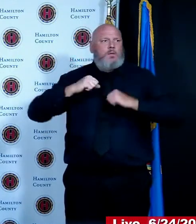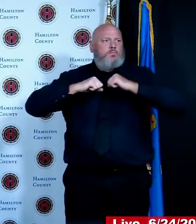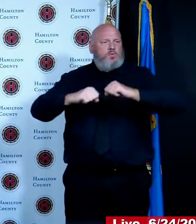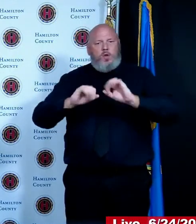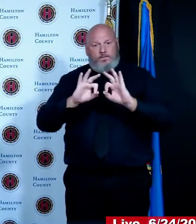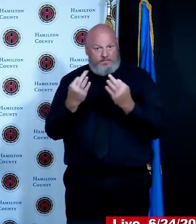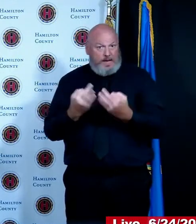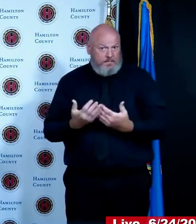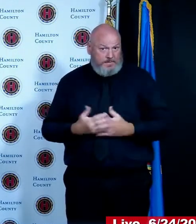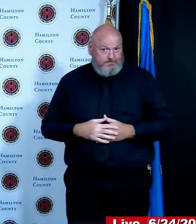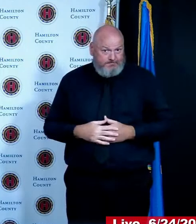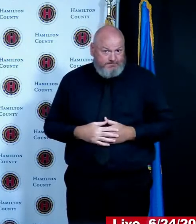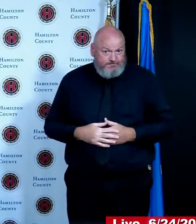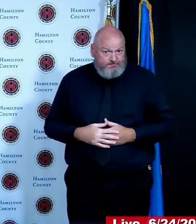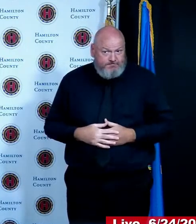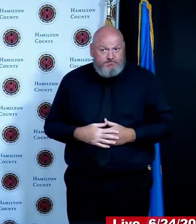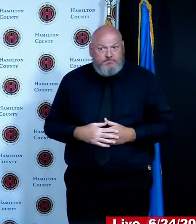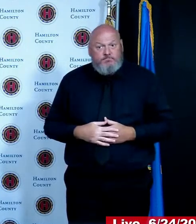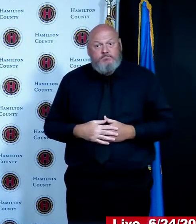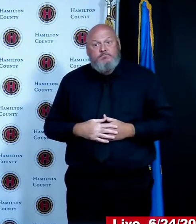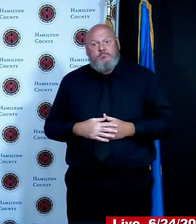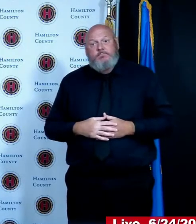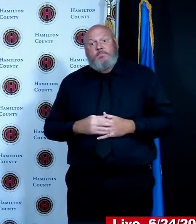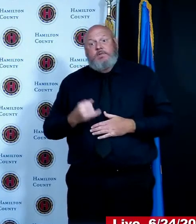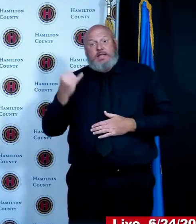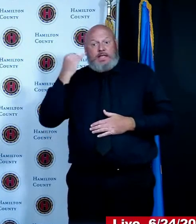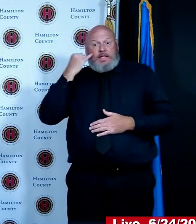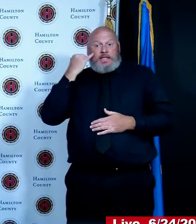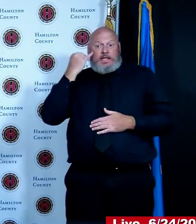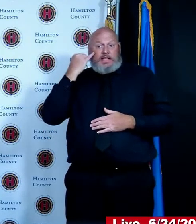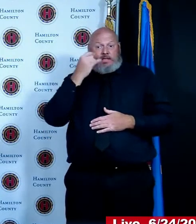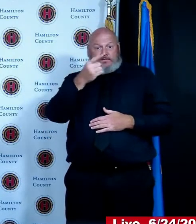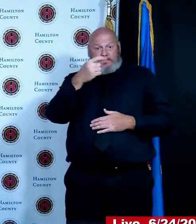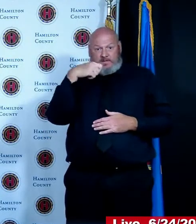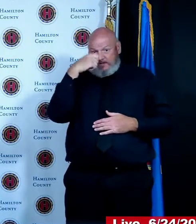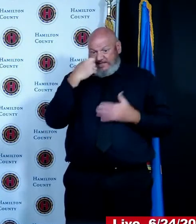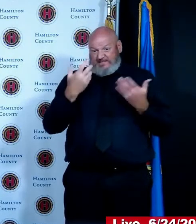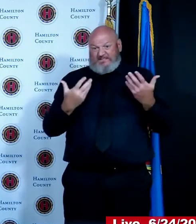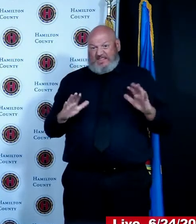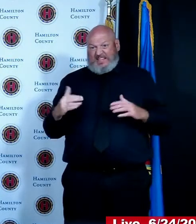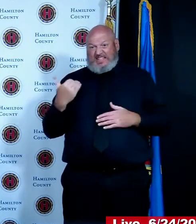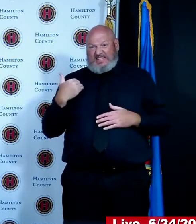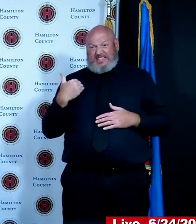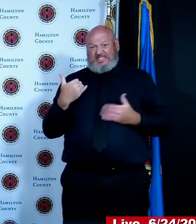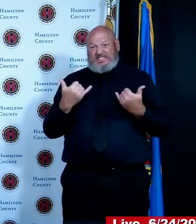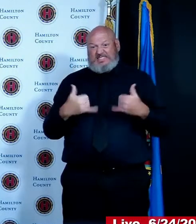Covid-19 and are awaiting test results it's important to isolate at home until